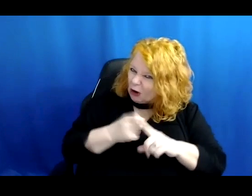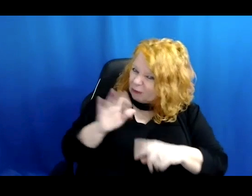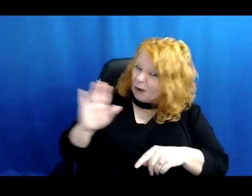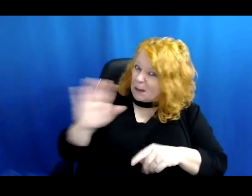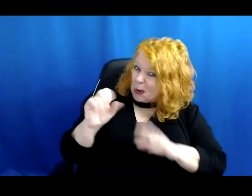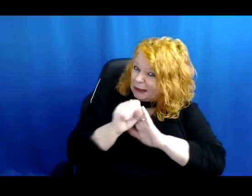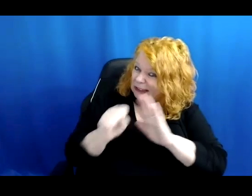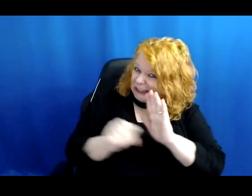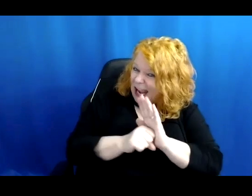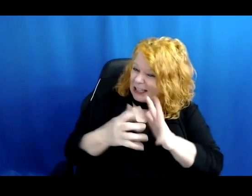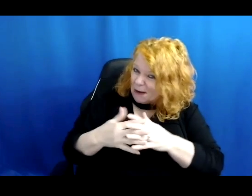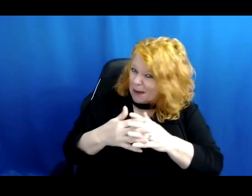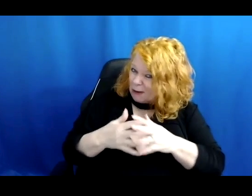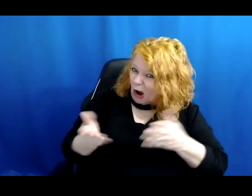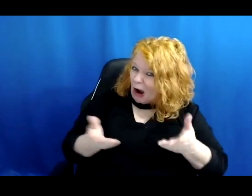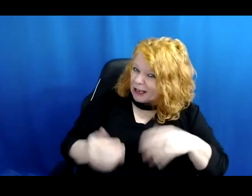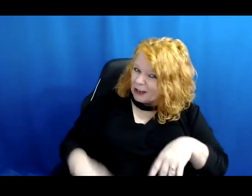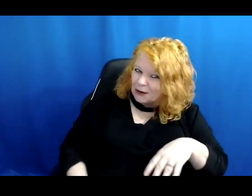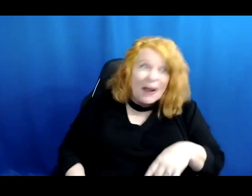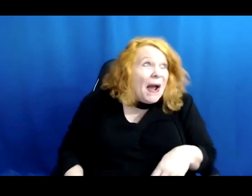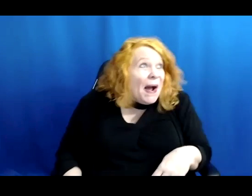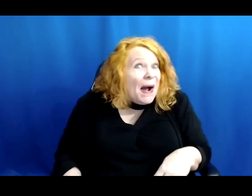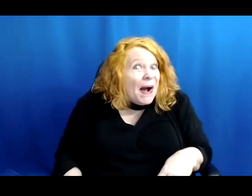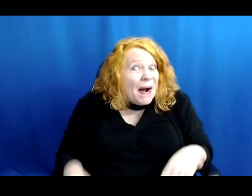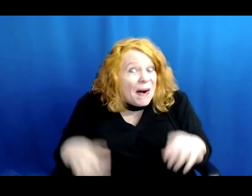of America. Midwest Marvin: Wow. Hi there Big Marvin